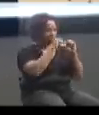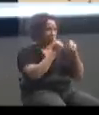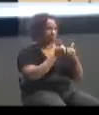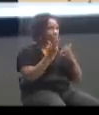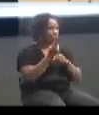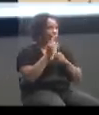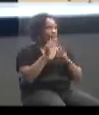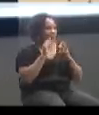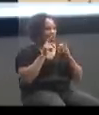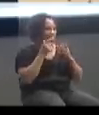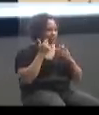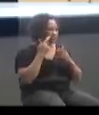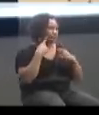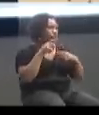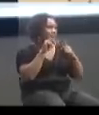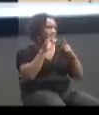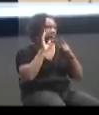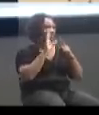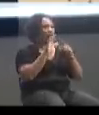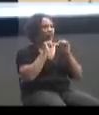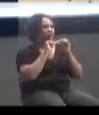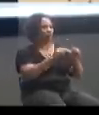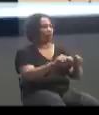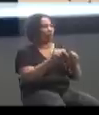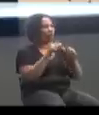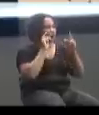THEM ACHIEVE THEIR SUSTAINABILITY GOALS AND MEET